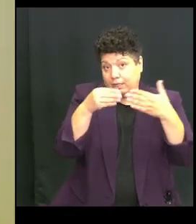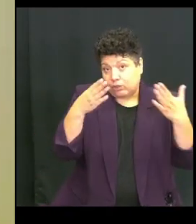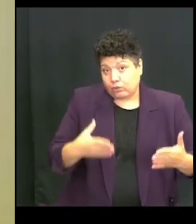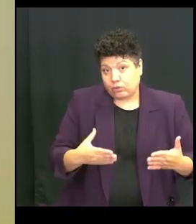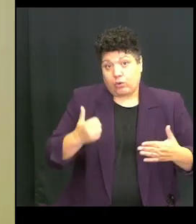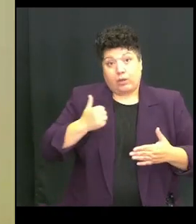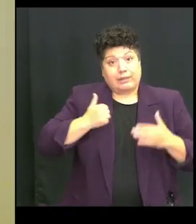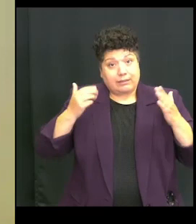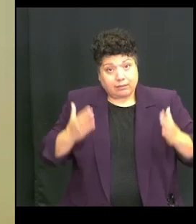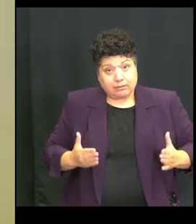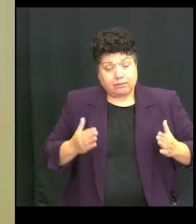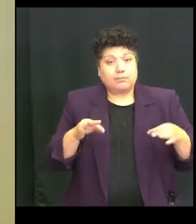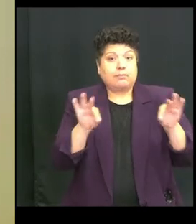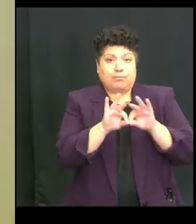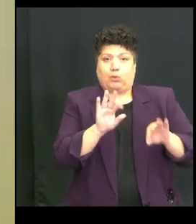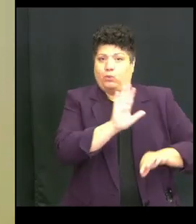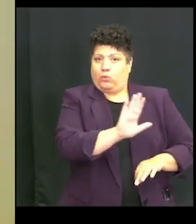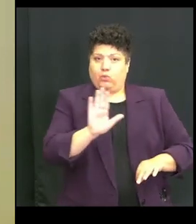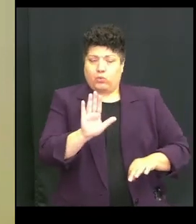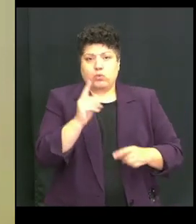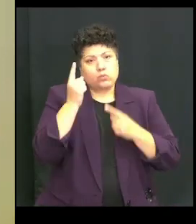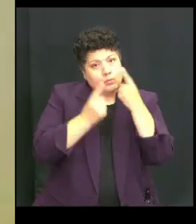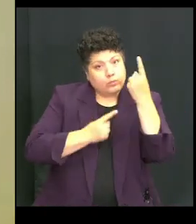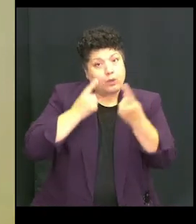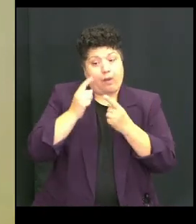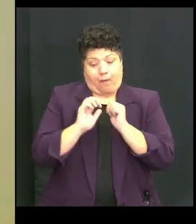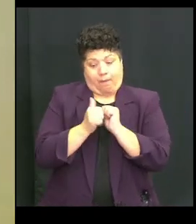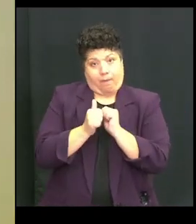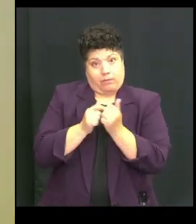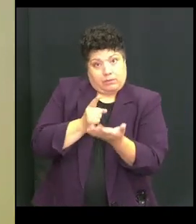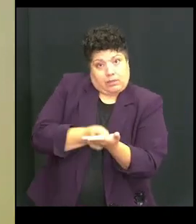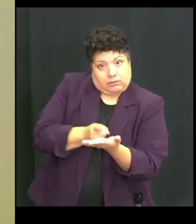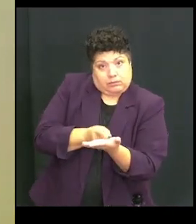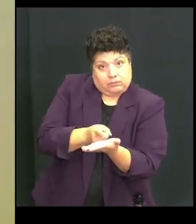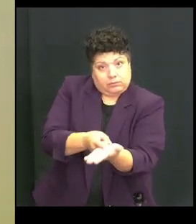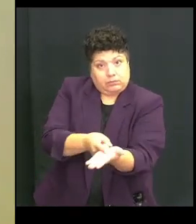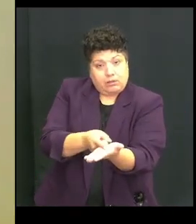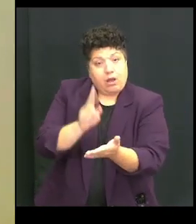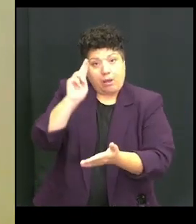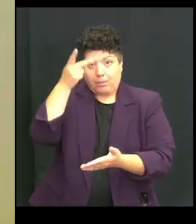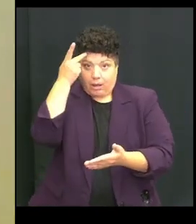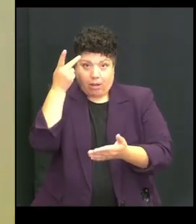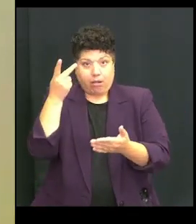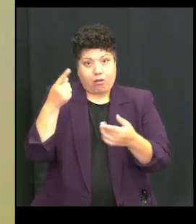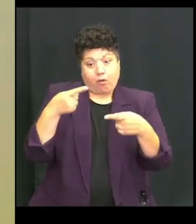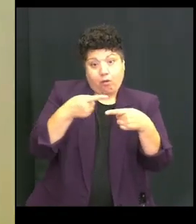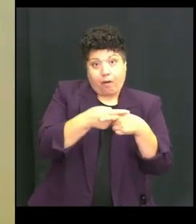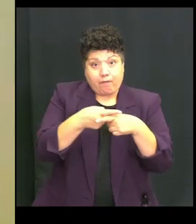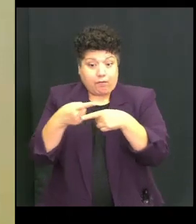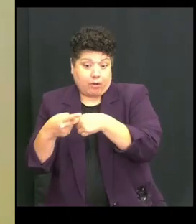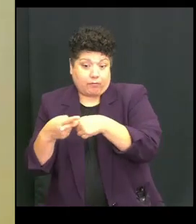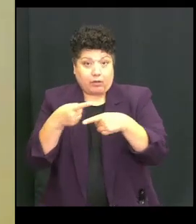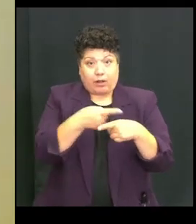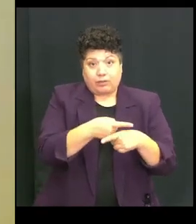that the quality of the way we talk about political conflict it's not just something that sounds nice,